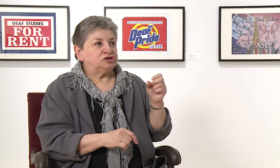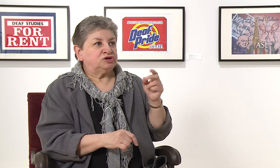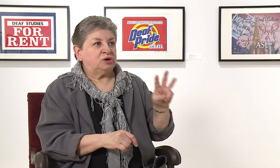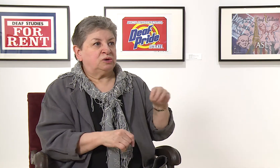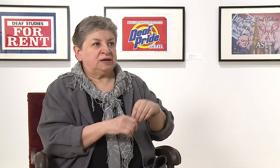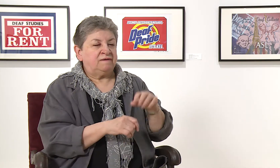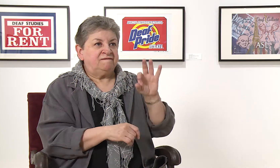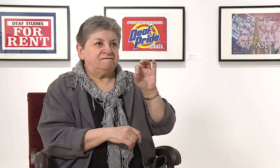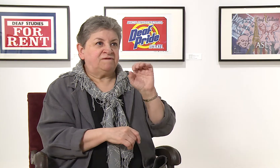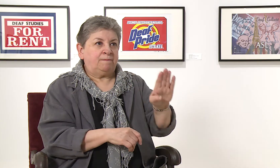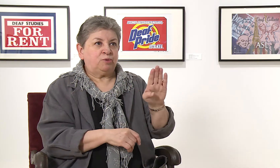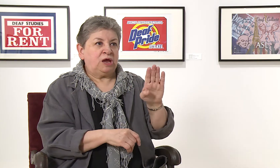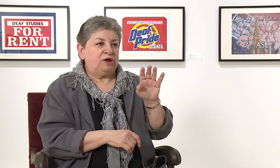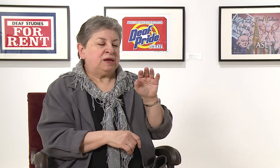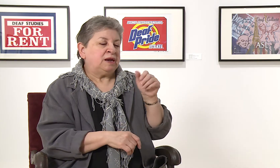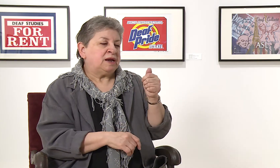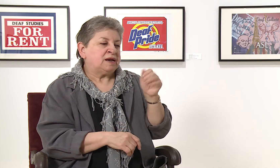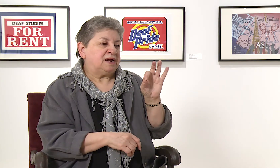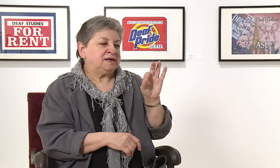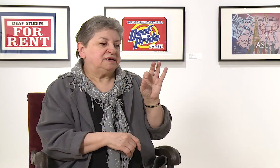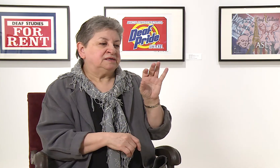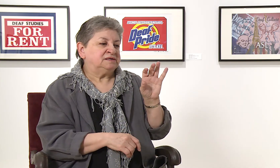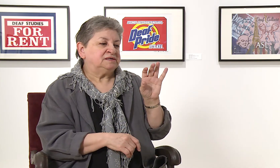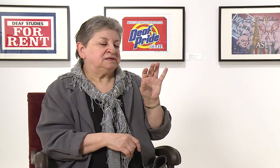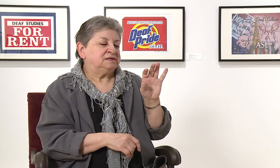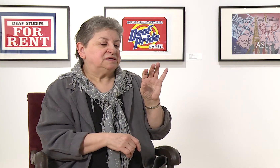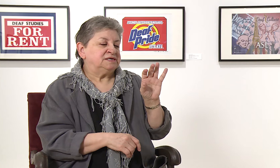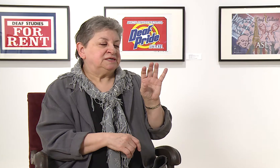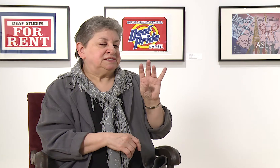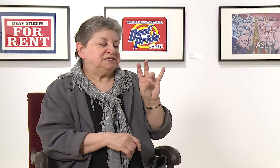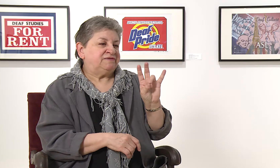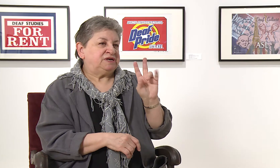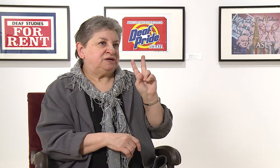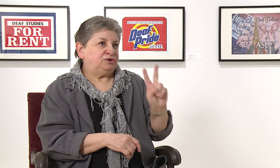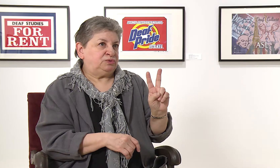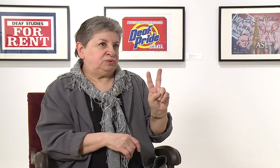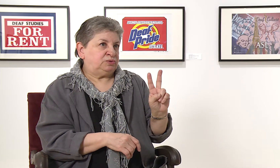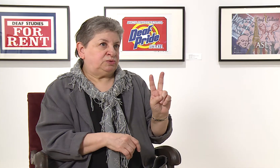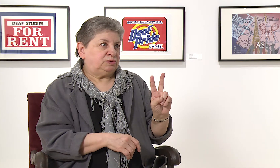This was ahead of her show in February of 1972.